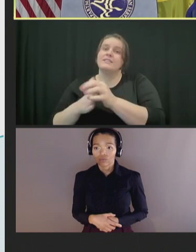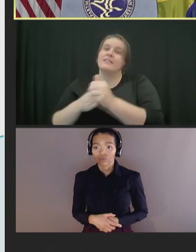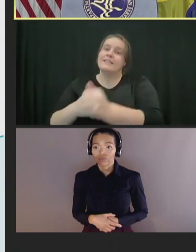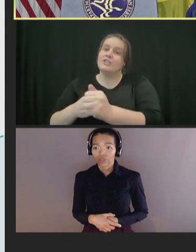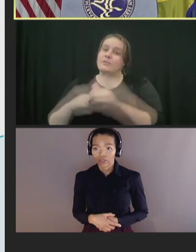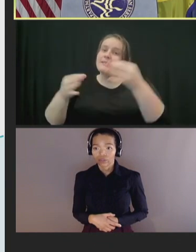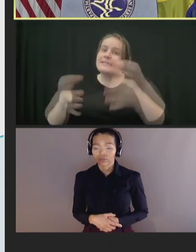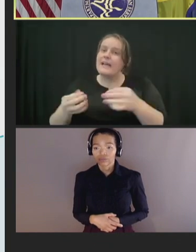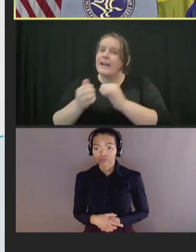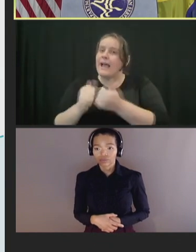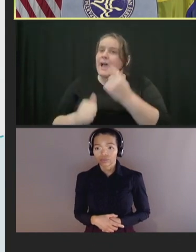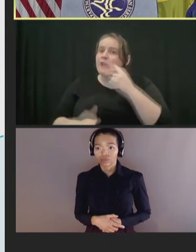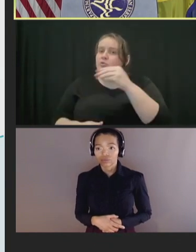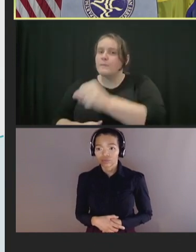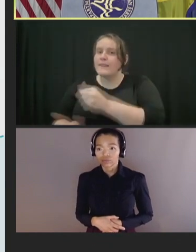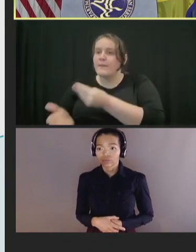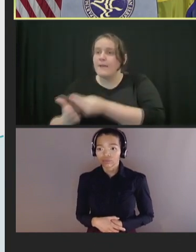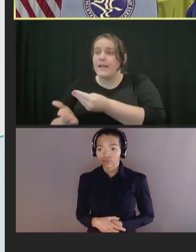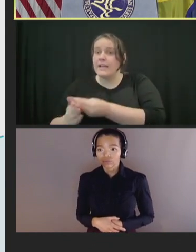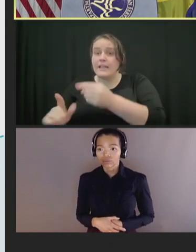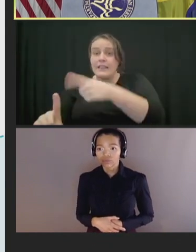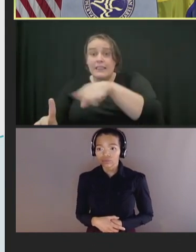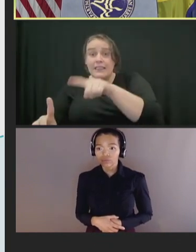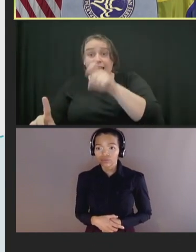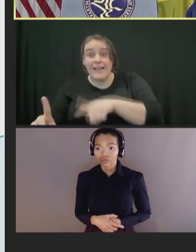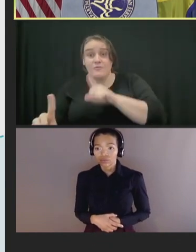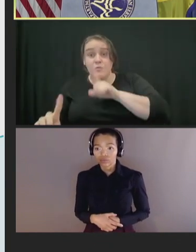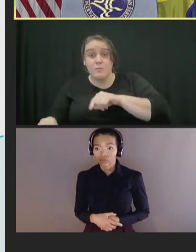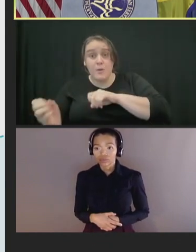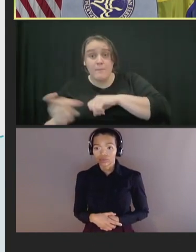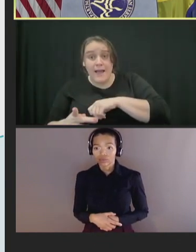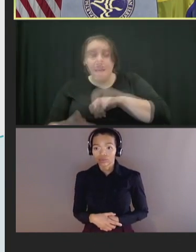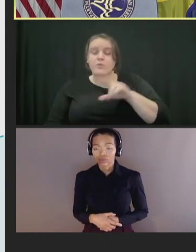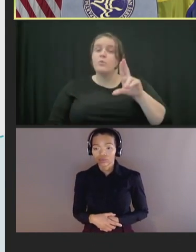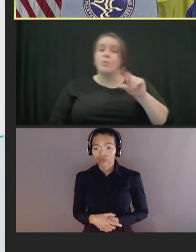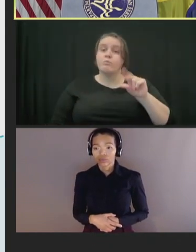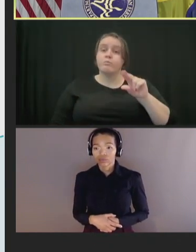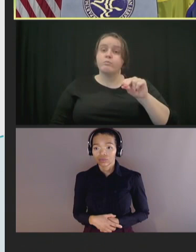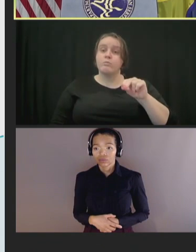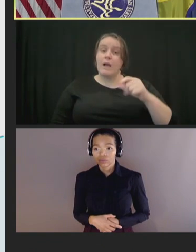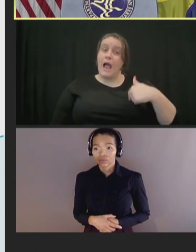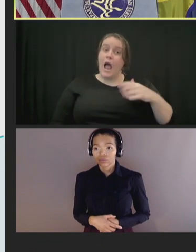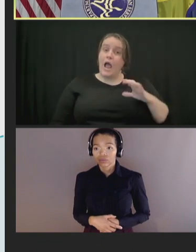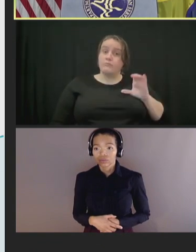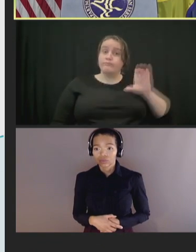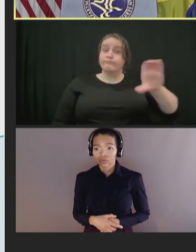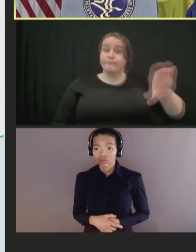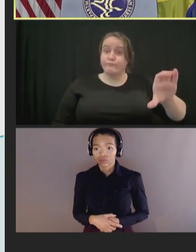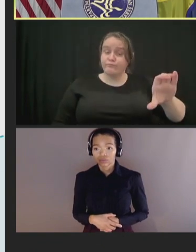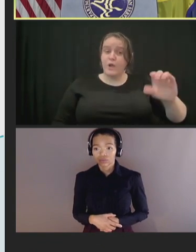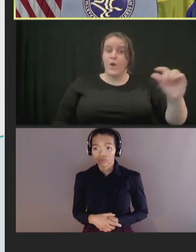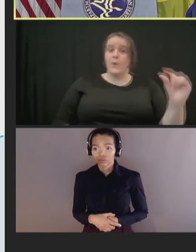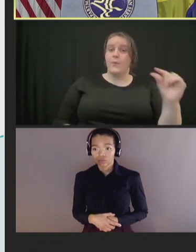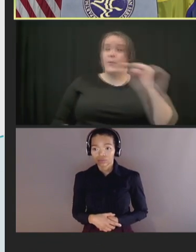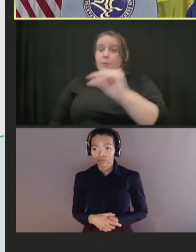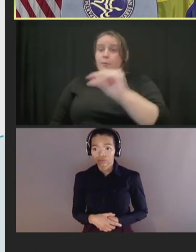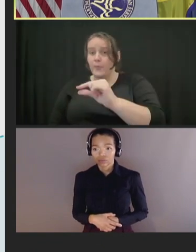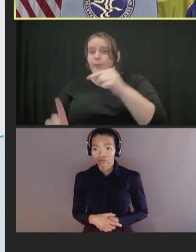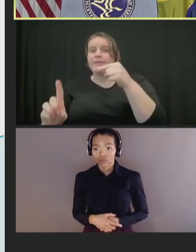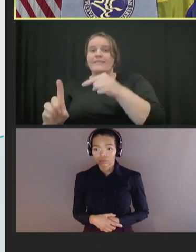they don't have to report back -- even though I give them immunization funding, they don't have to report back on their immunization activities. And mind you, we have a very good working